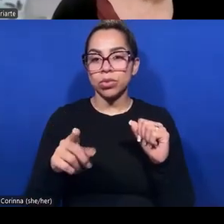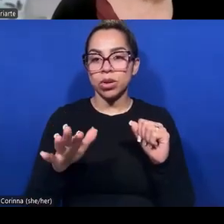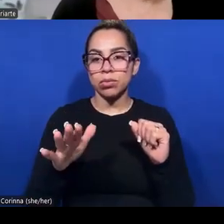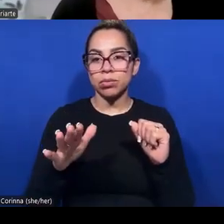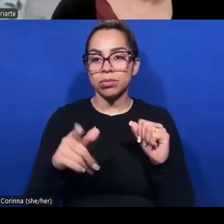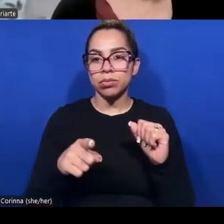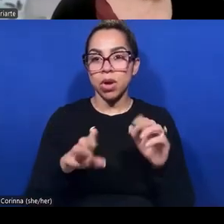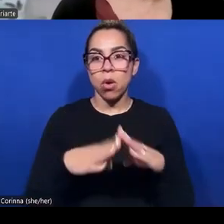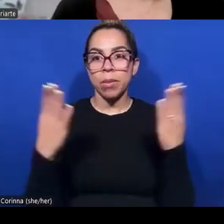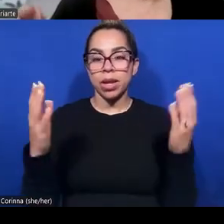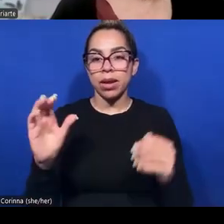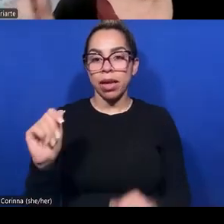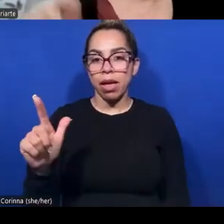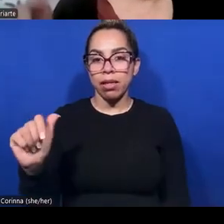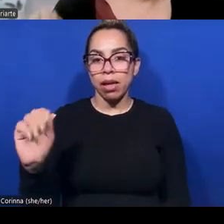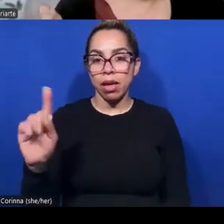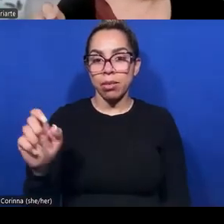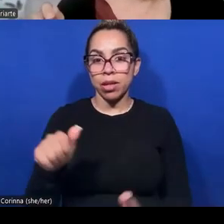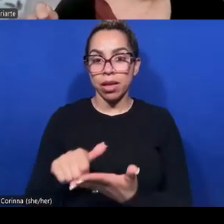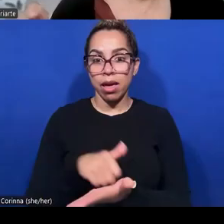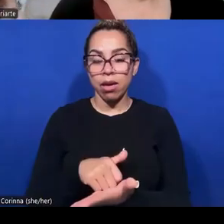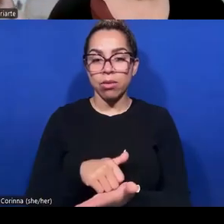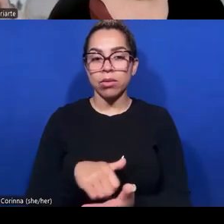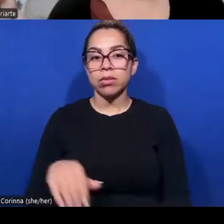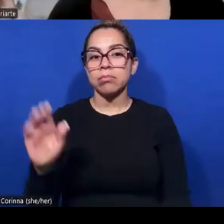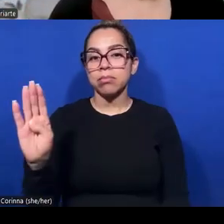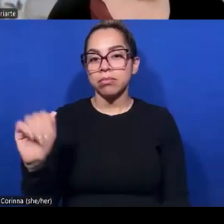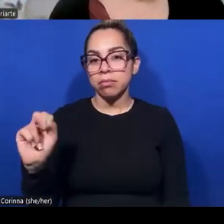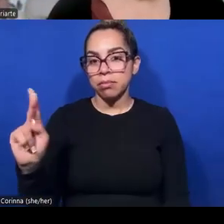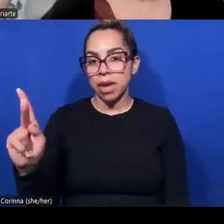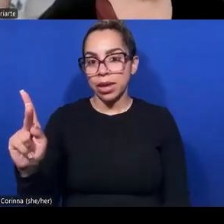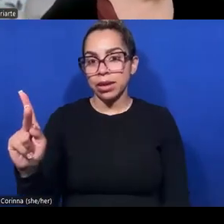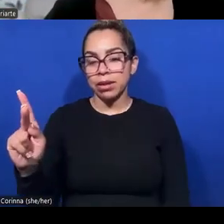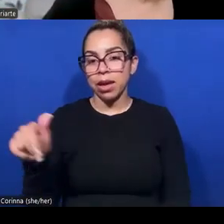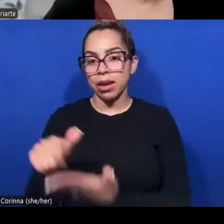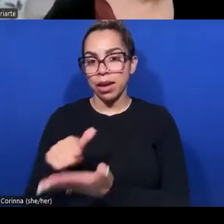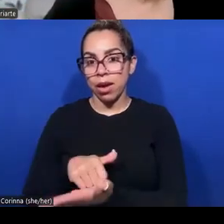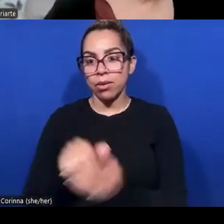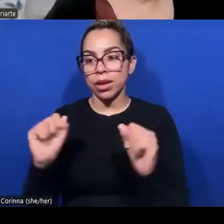CalAble account. You can link your bank to your bank account to your CalAblel account.